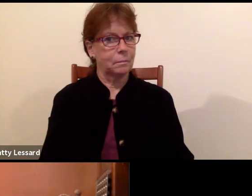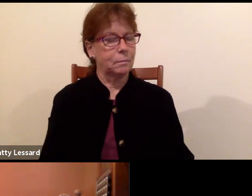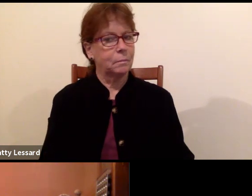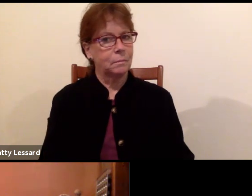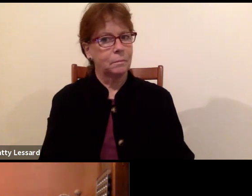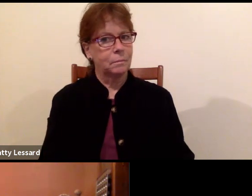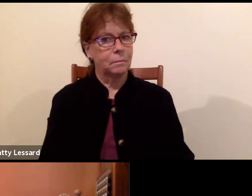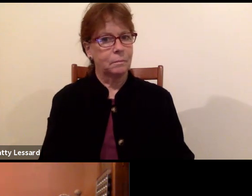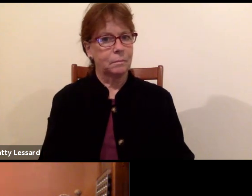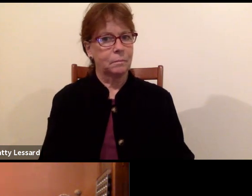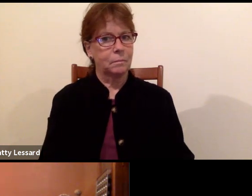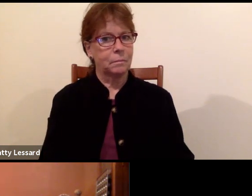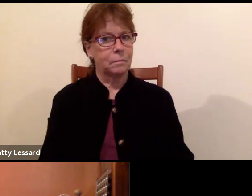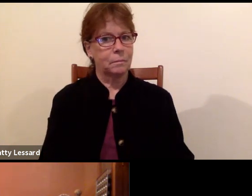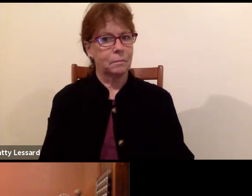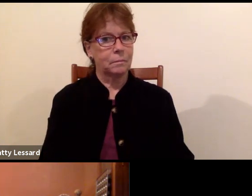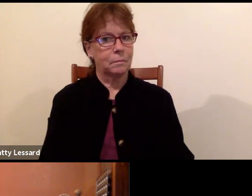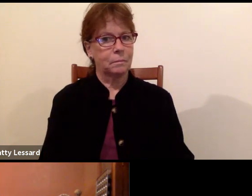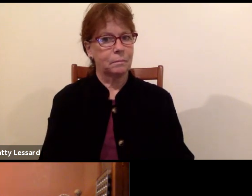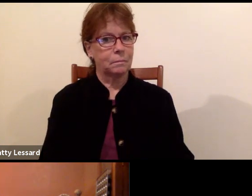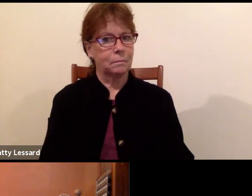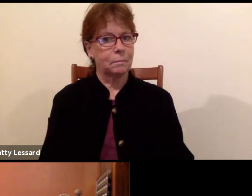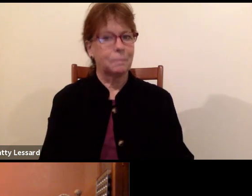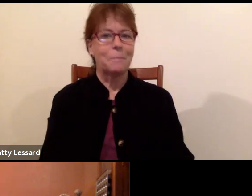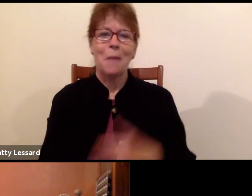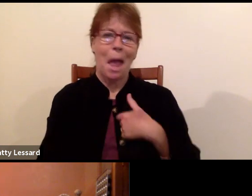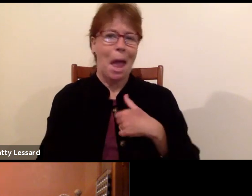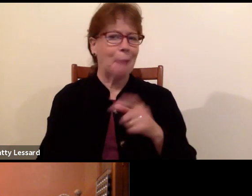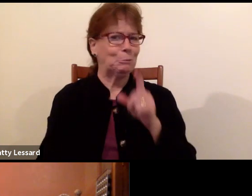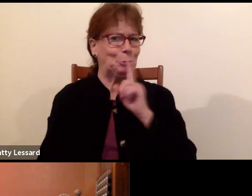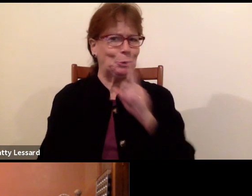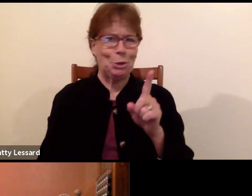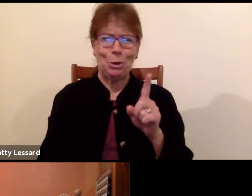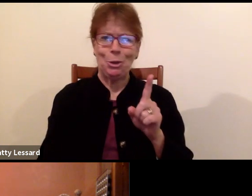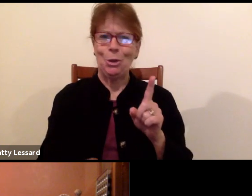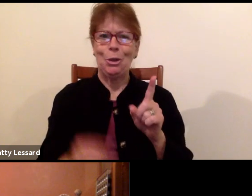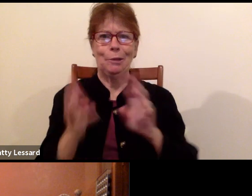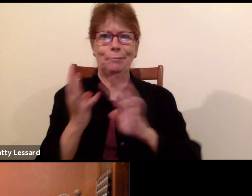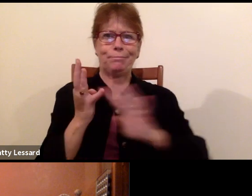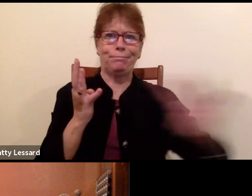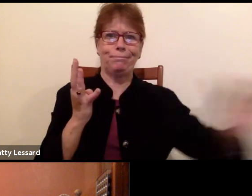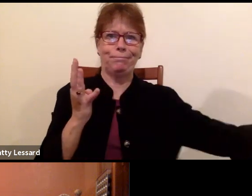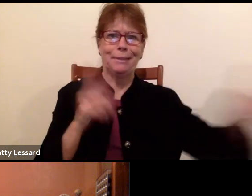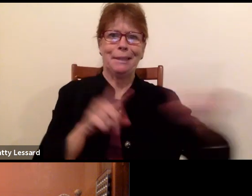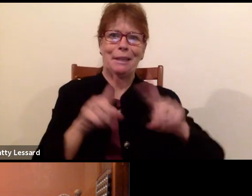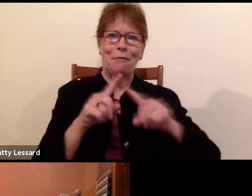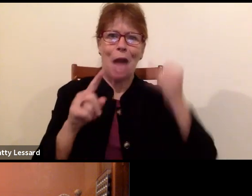area which is better but the one I like sort of covers more of your face with the transparent area or it's actually more like